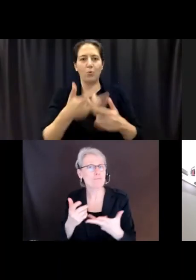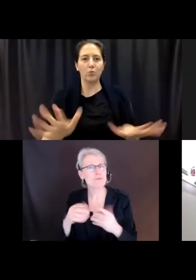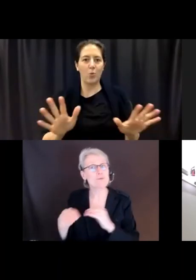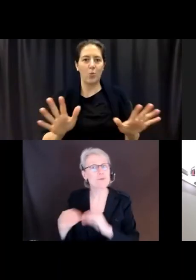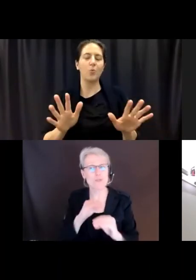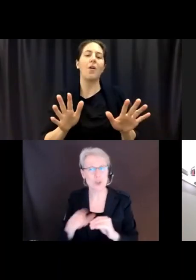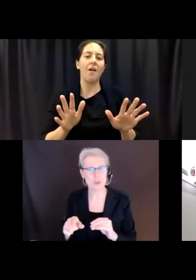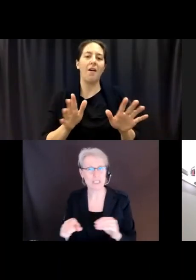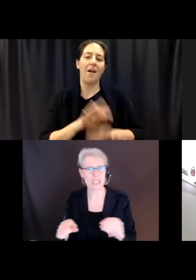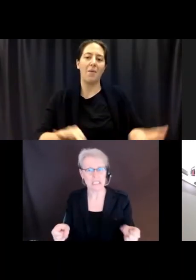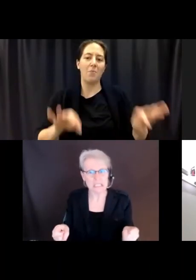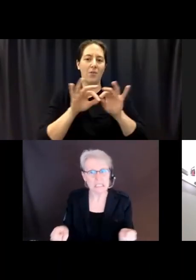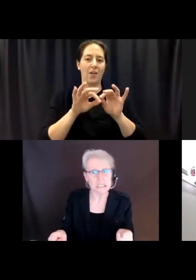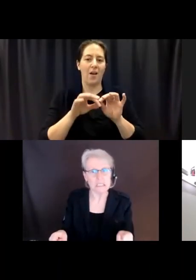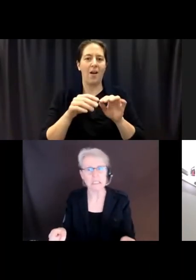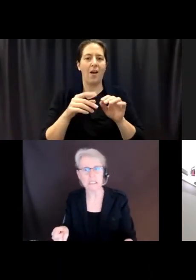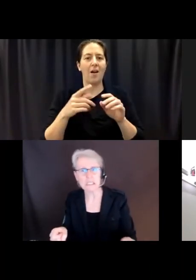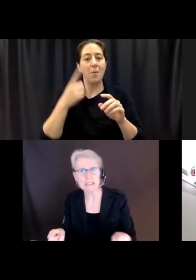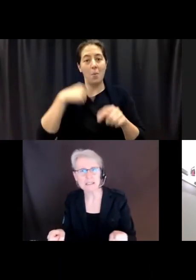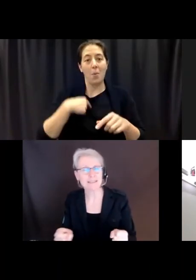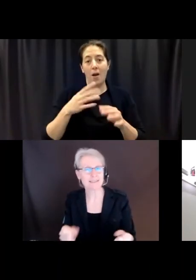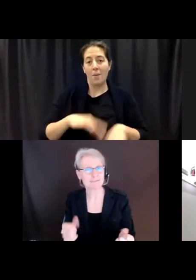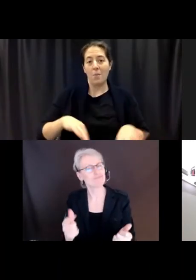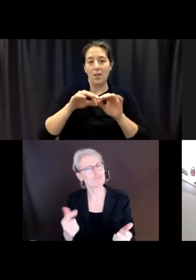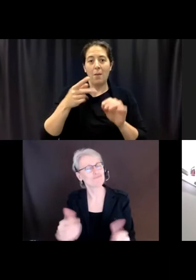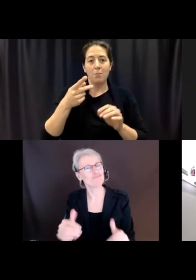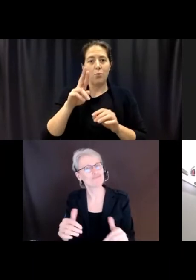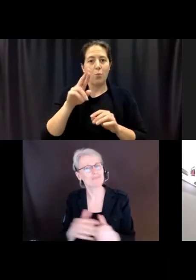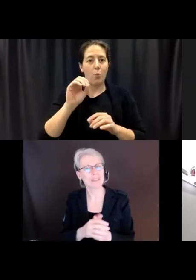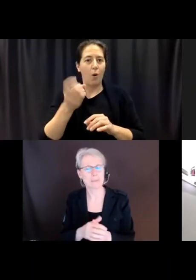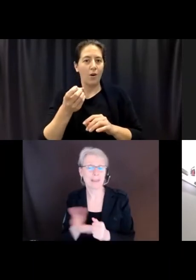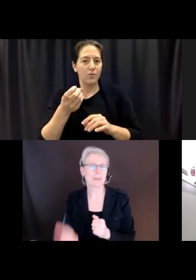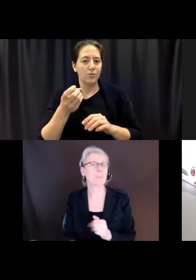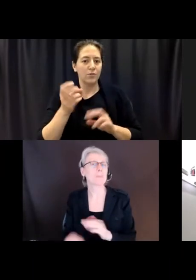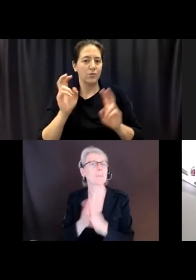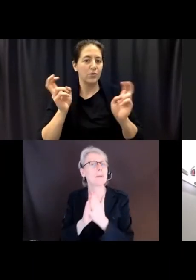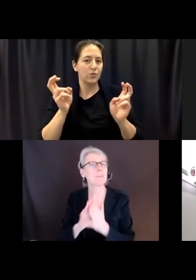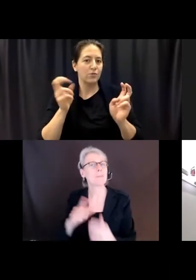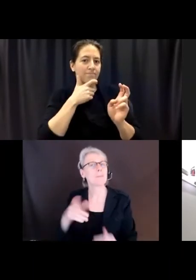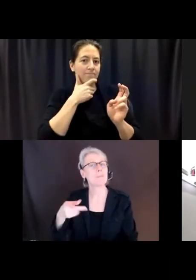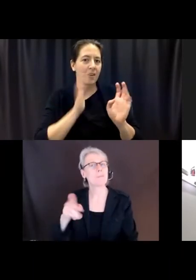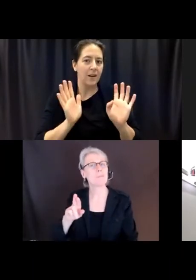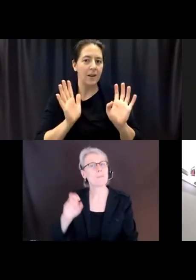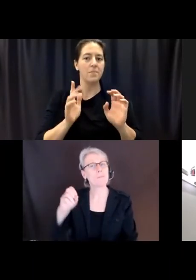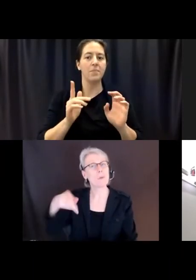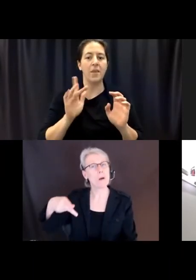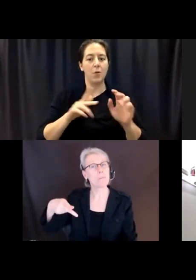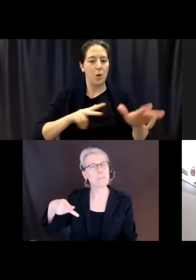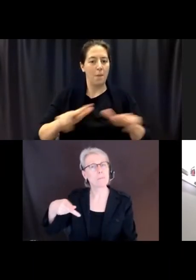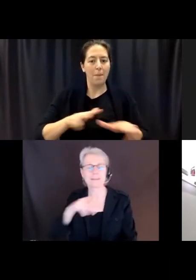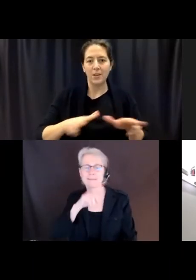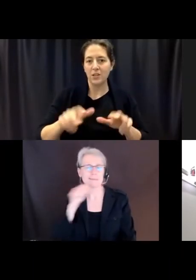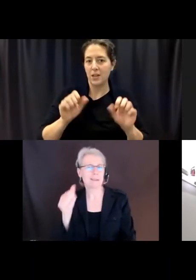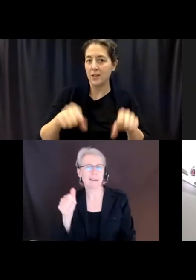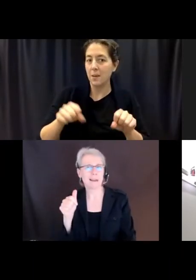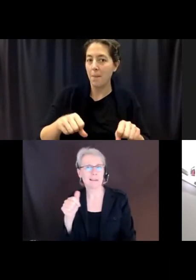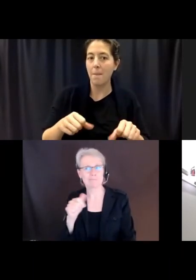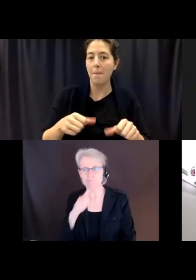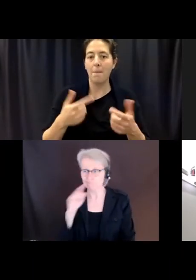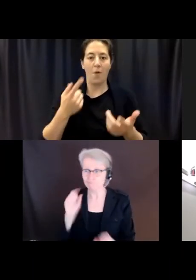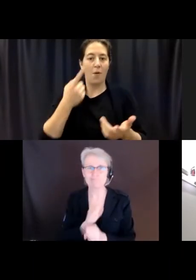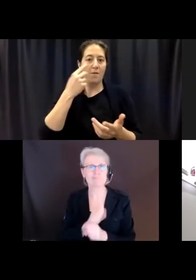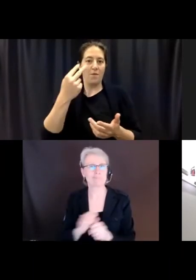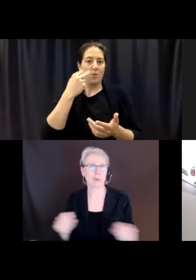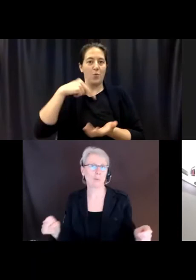THIS IS SOMETHING THAT IS LIKE A PROP. IT IS NOT JUST A WHEELCHAIR BECAUSE THEN YOU